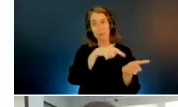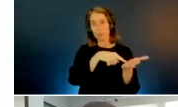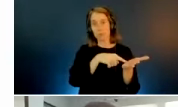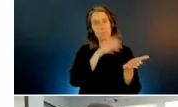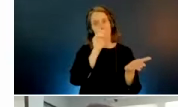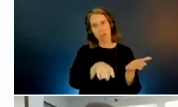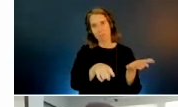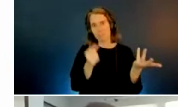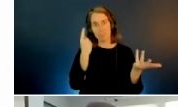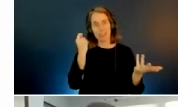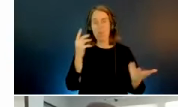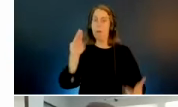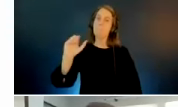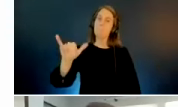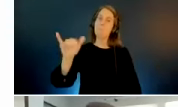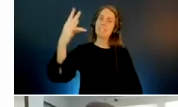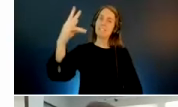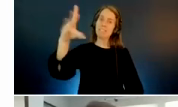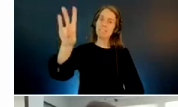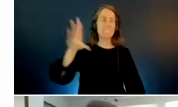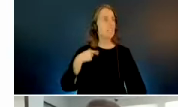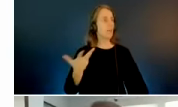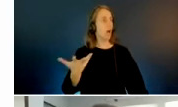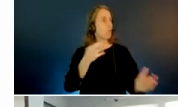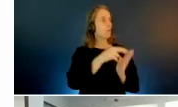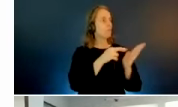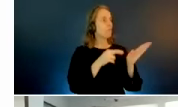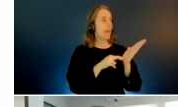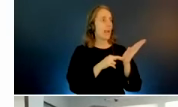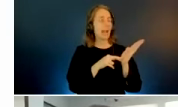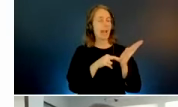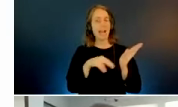um we can't go to the state commission and say um you know we had problems with the mail or